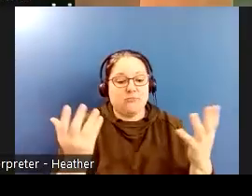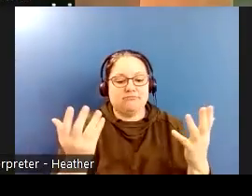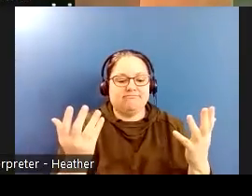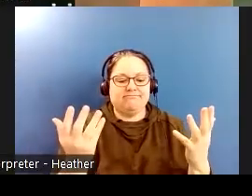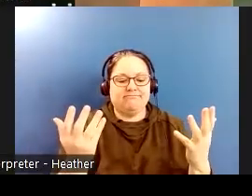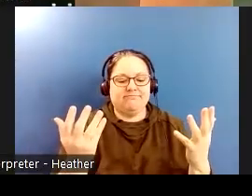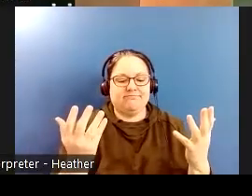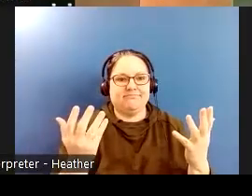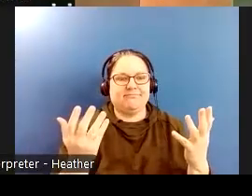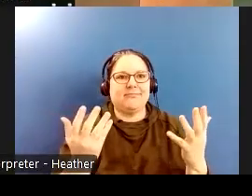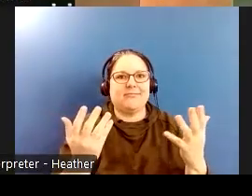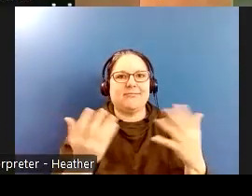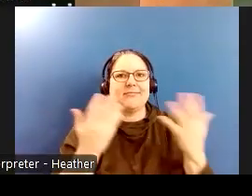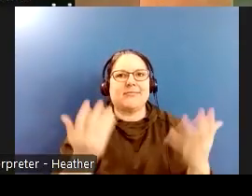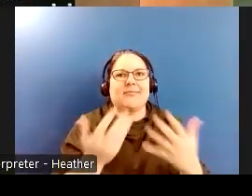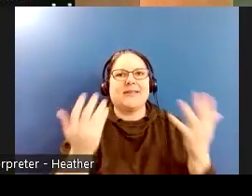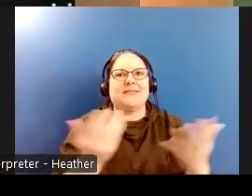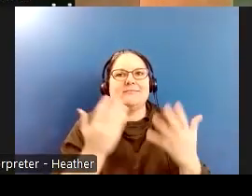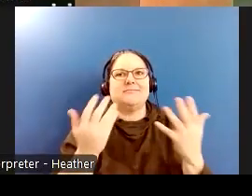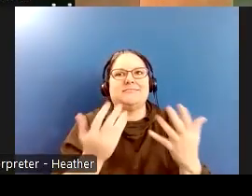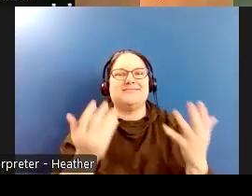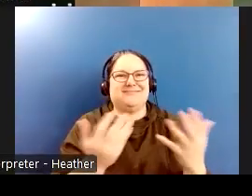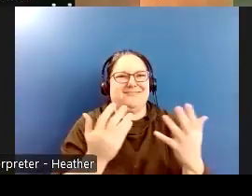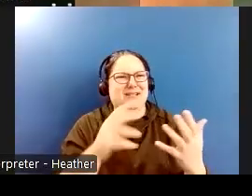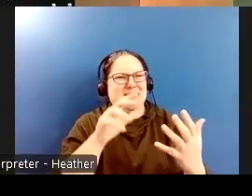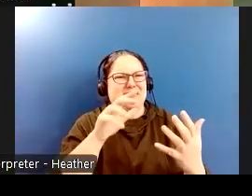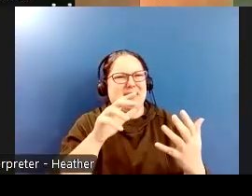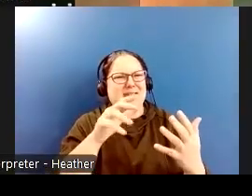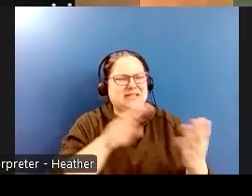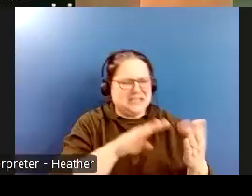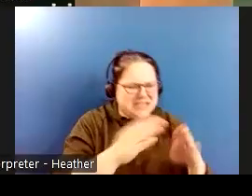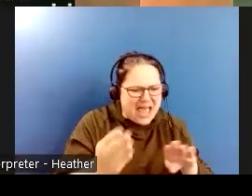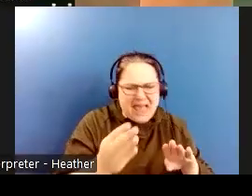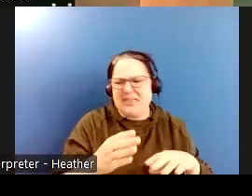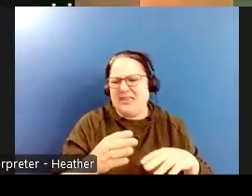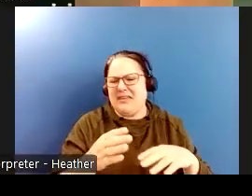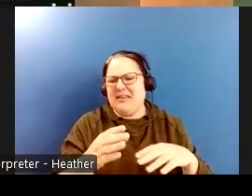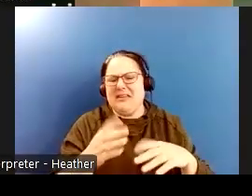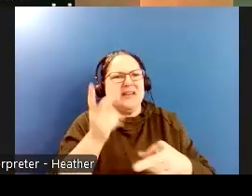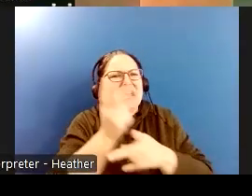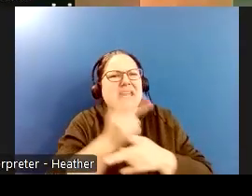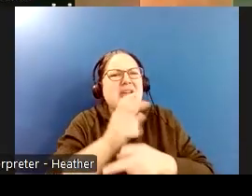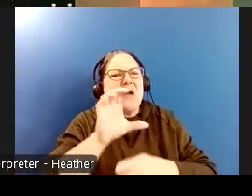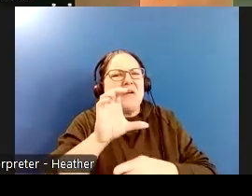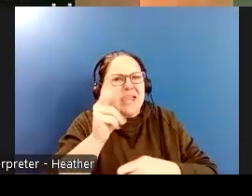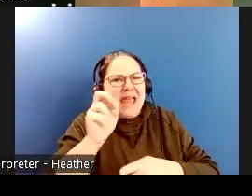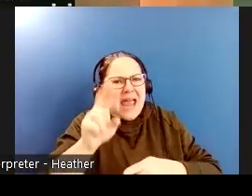effect of dealing with the trauma death and dying and taking care of p canc cancer patients I had to